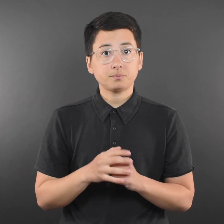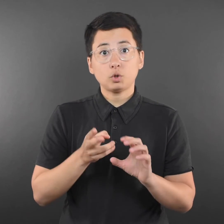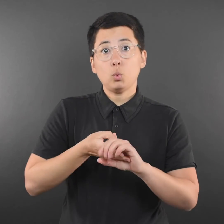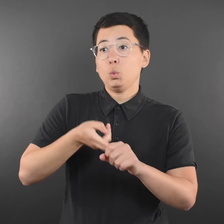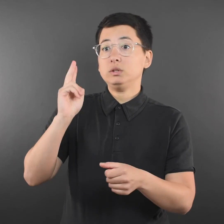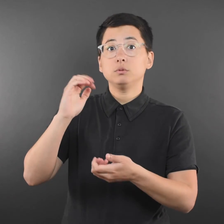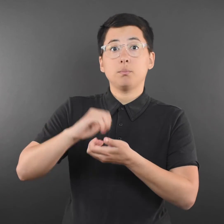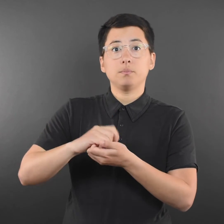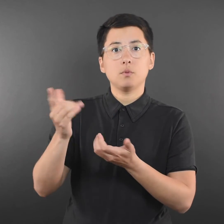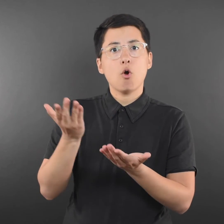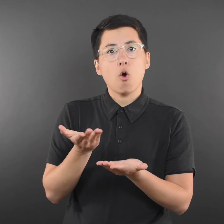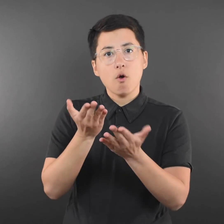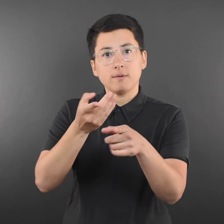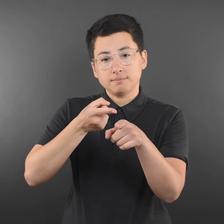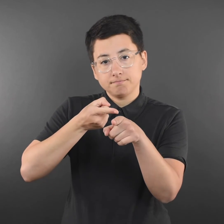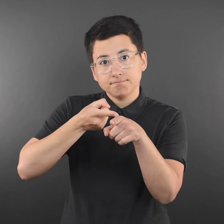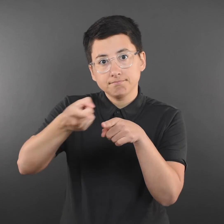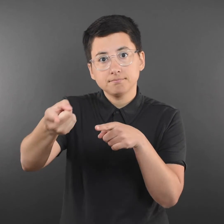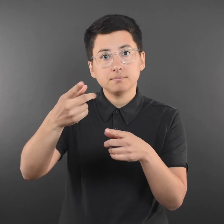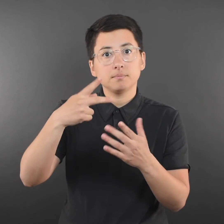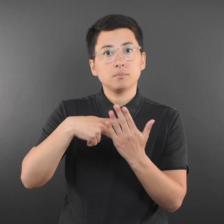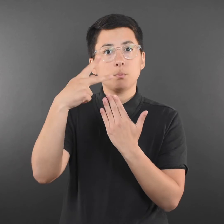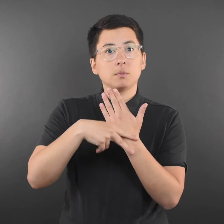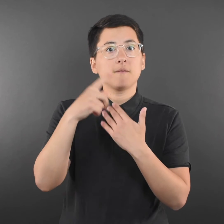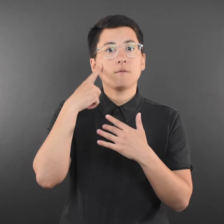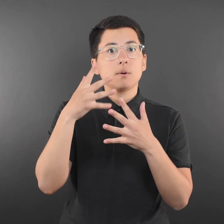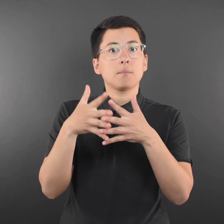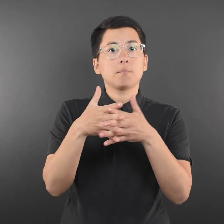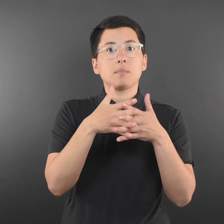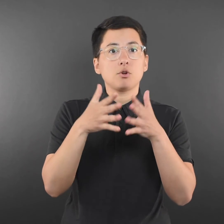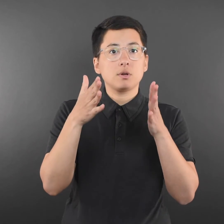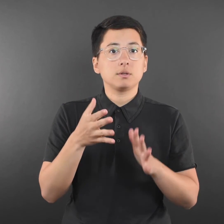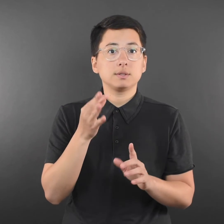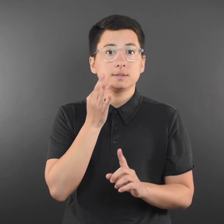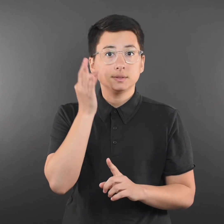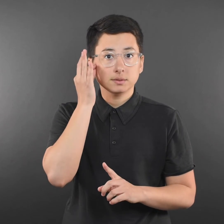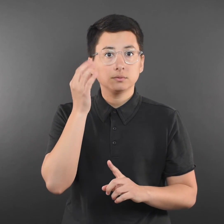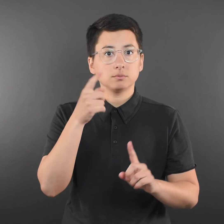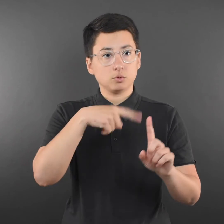Quit Partner offers specialized programs for American Indians, those with behavioral health